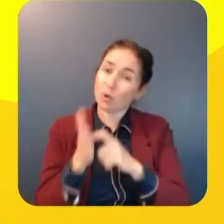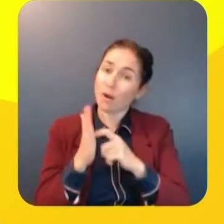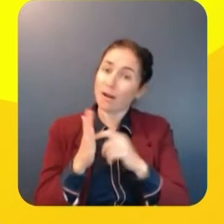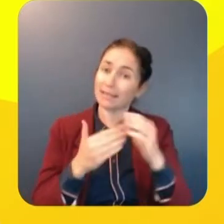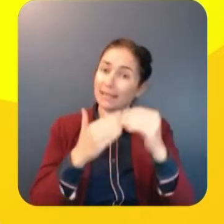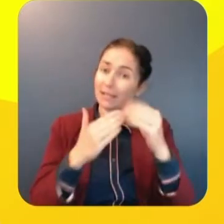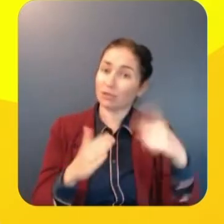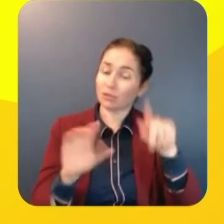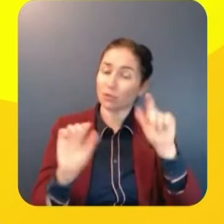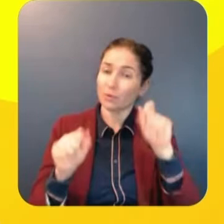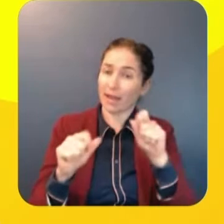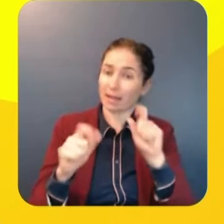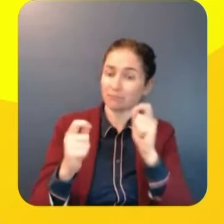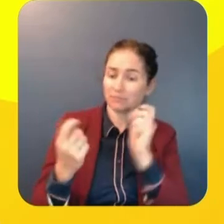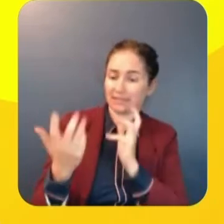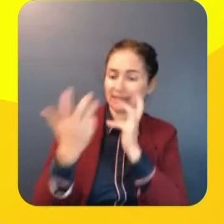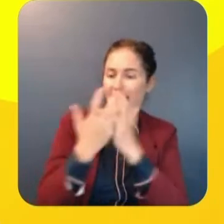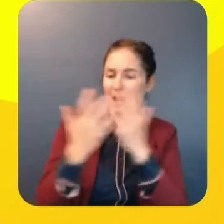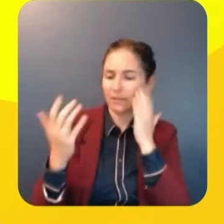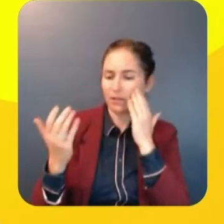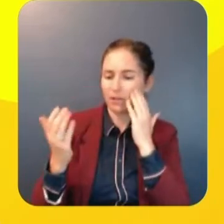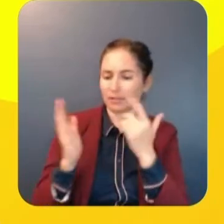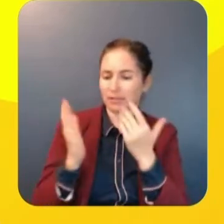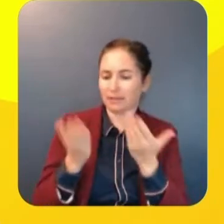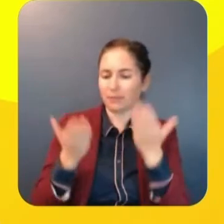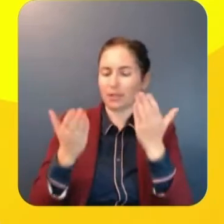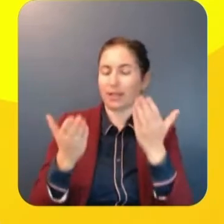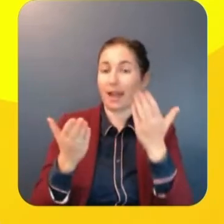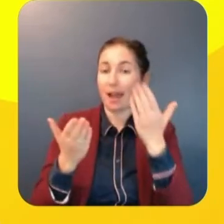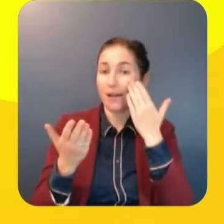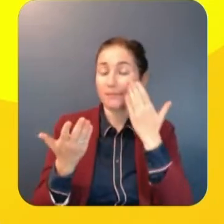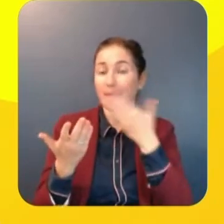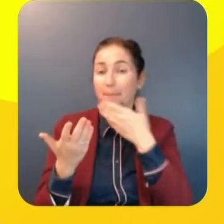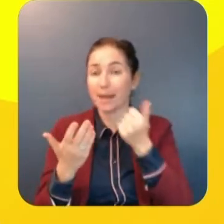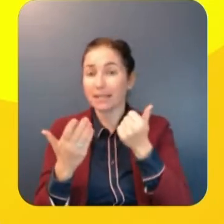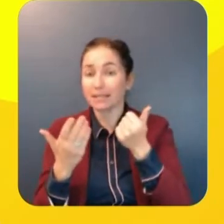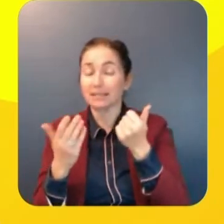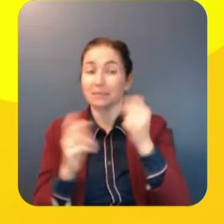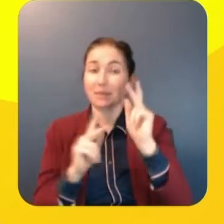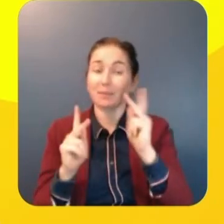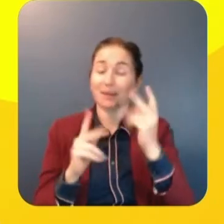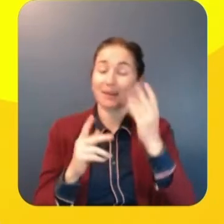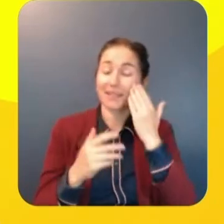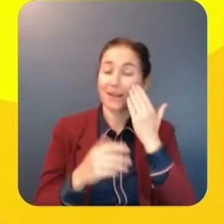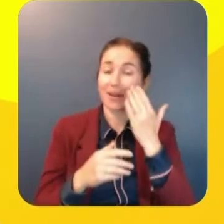bring out the best in all sorts of different people. Oftentimes, I see new leaders, for example,